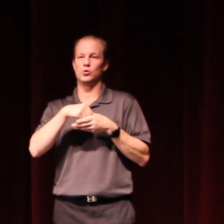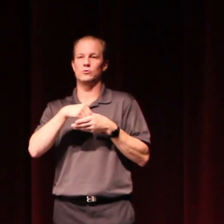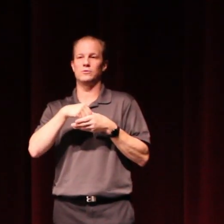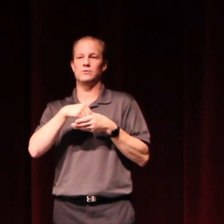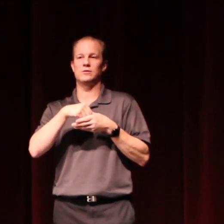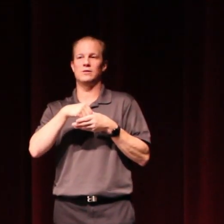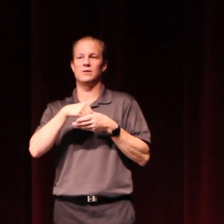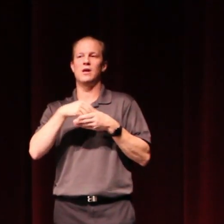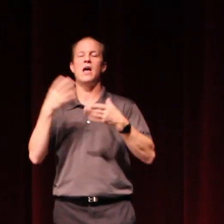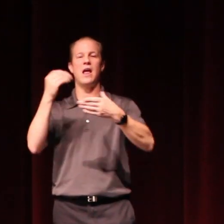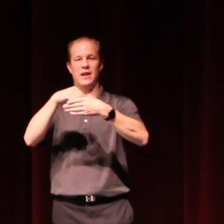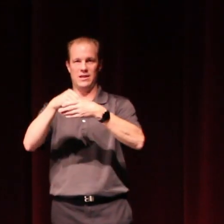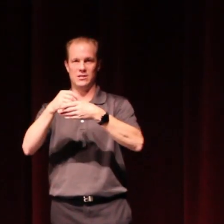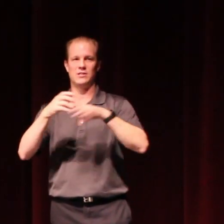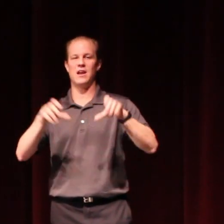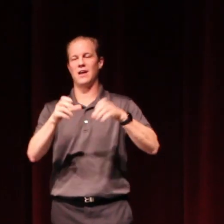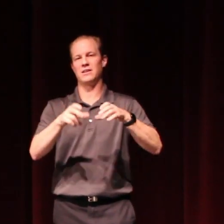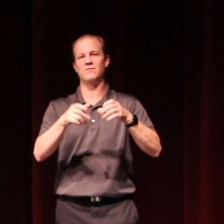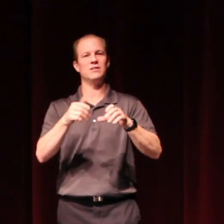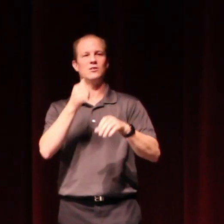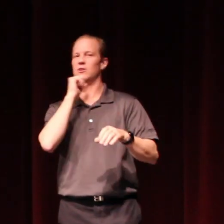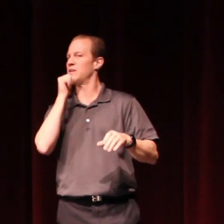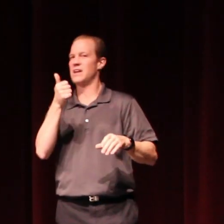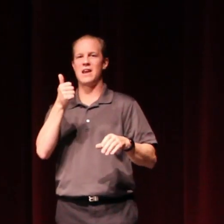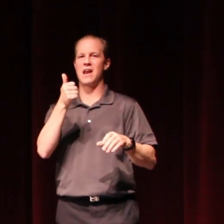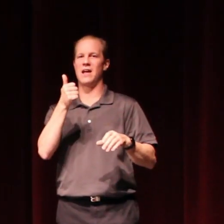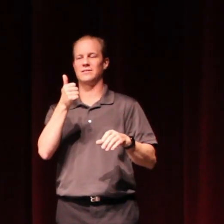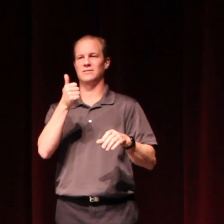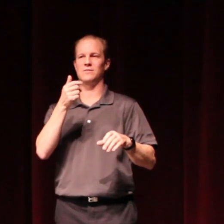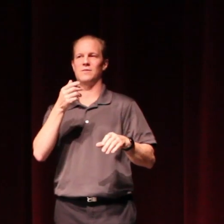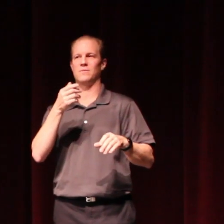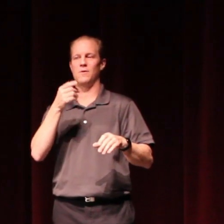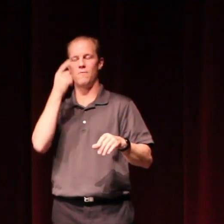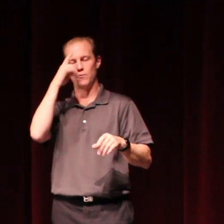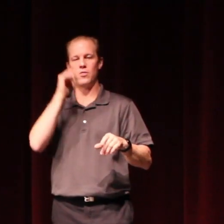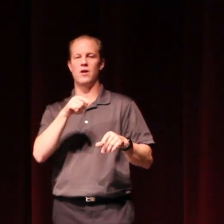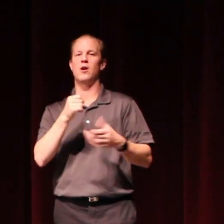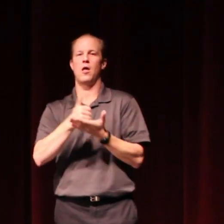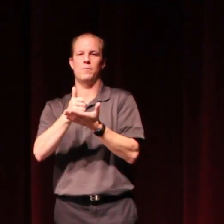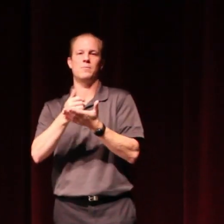impartial in the institution or use their position to gain an unfair advantage to themselves, family,